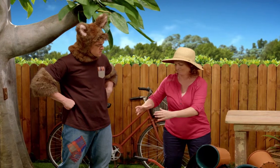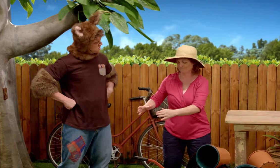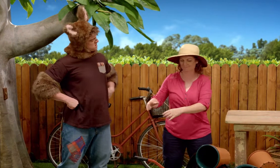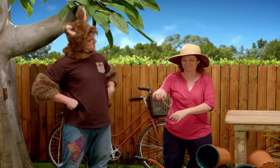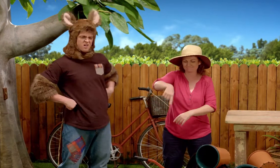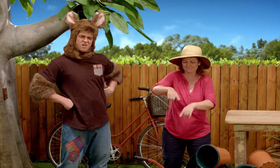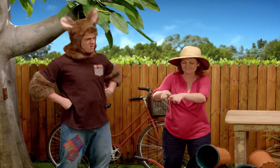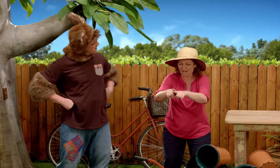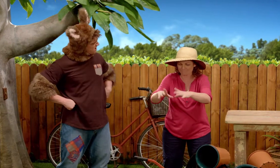Oh.